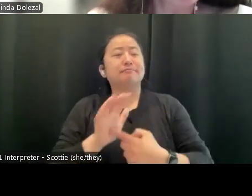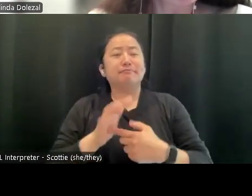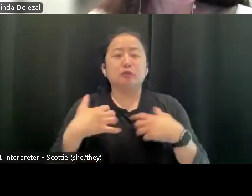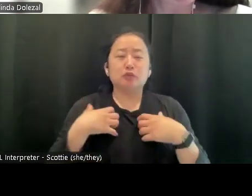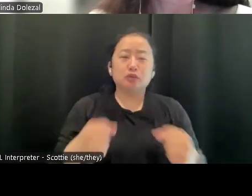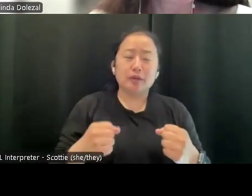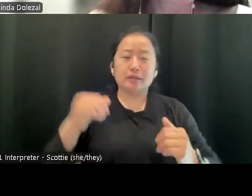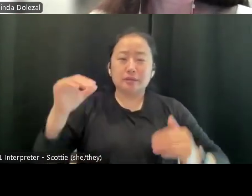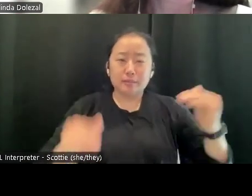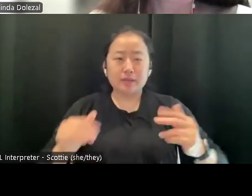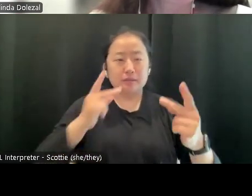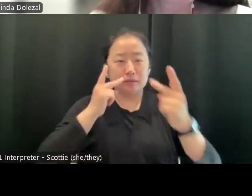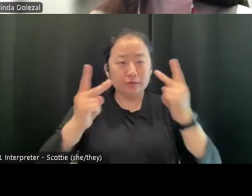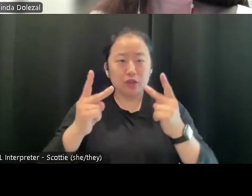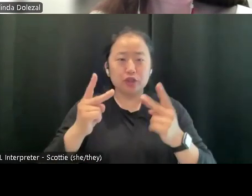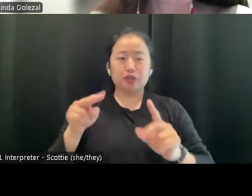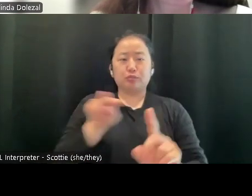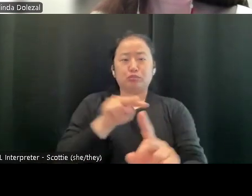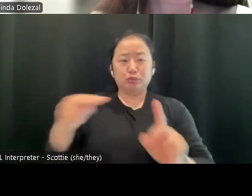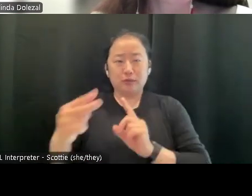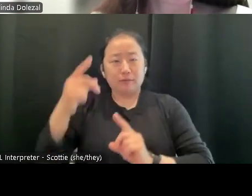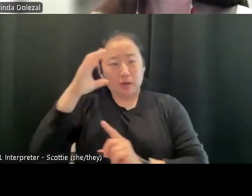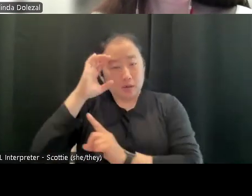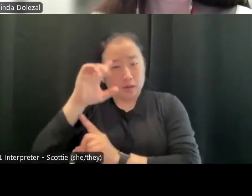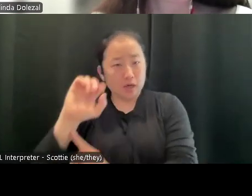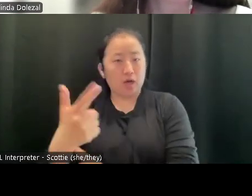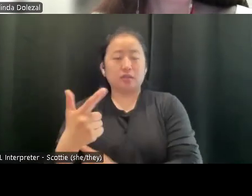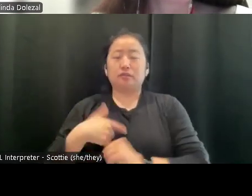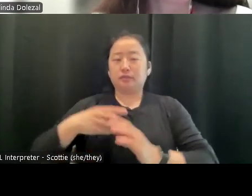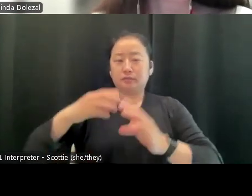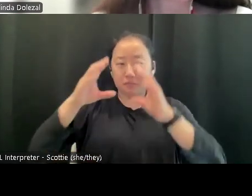Finally it can reduce social isolation by providing a platform for social